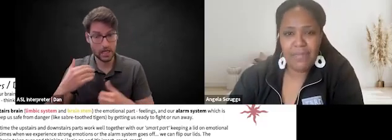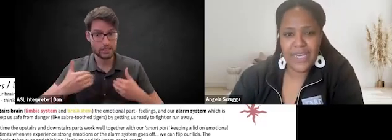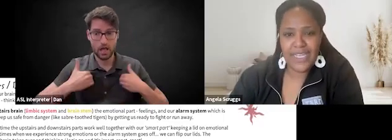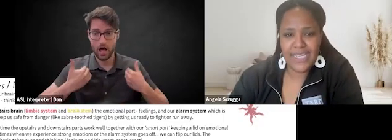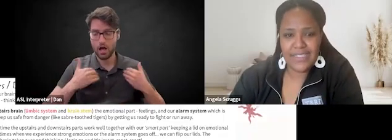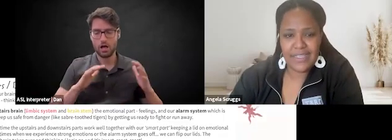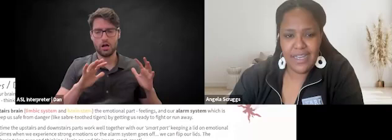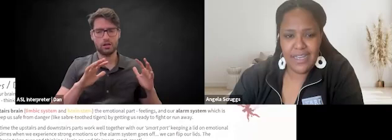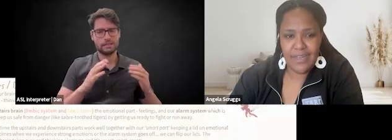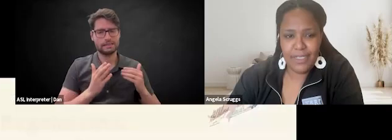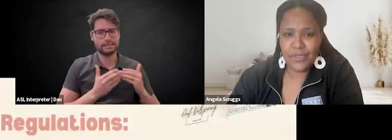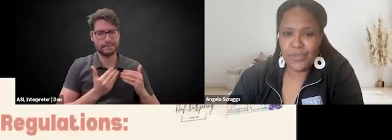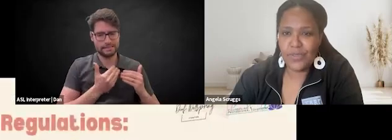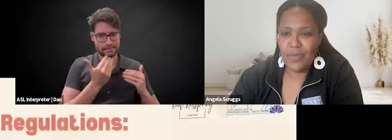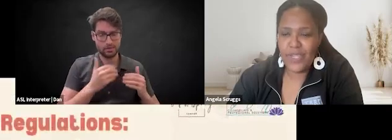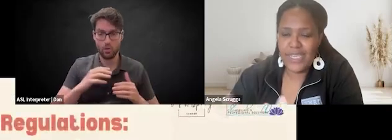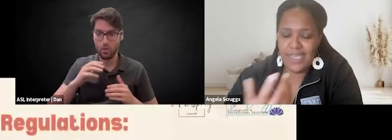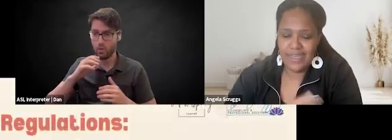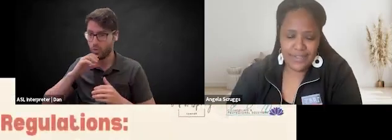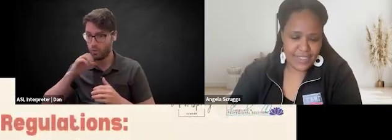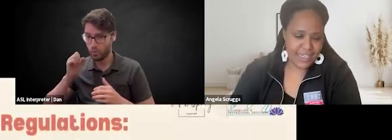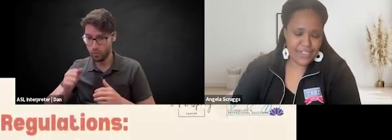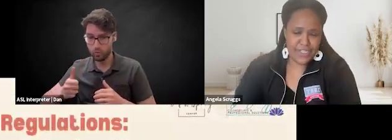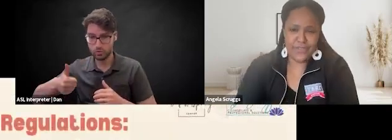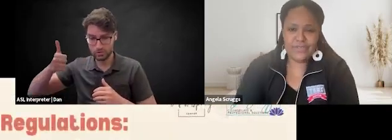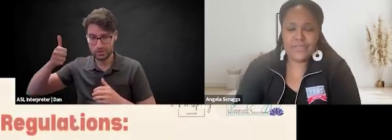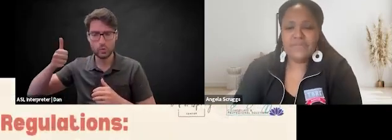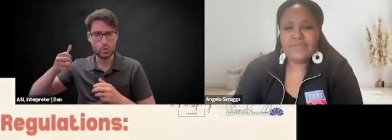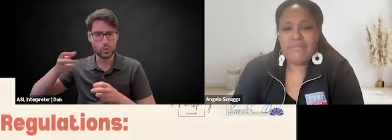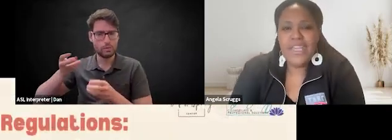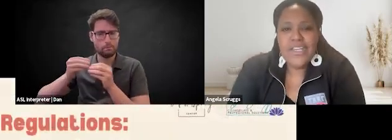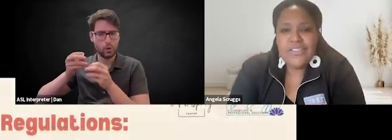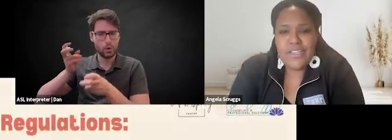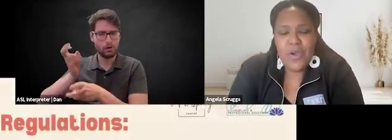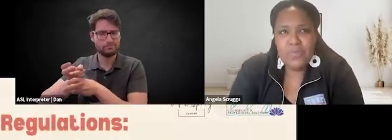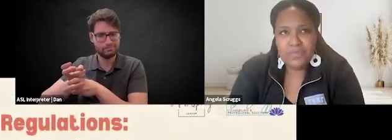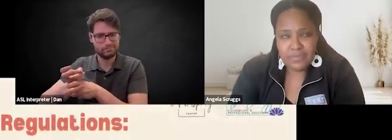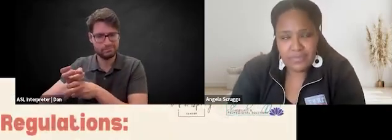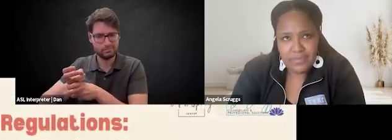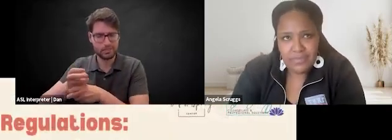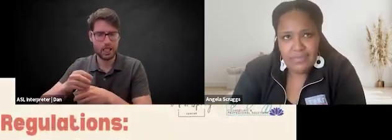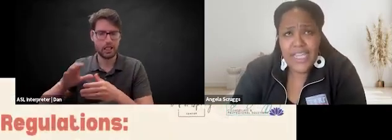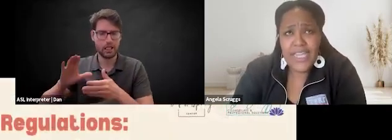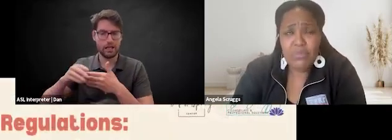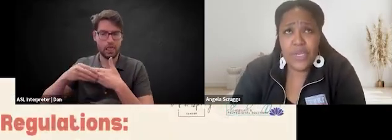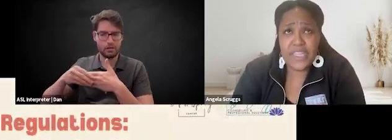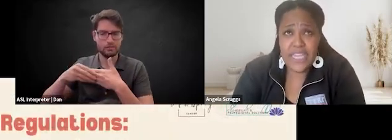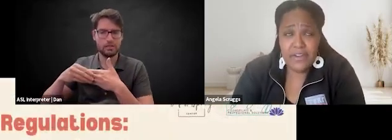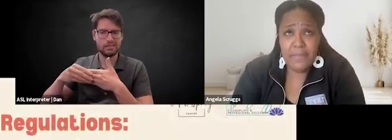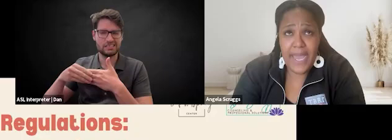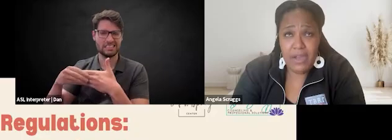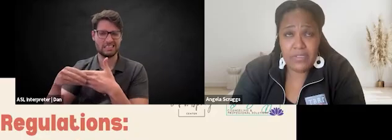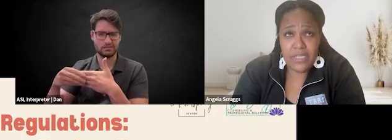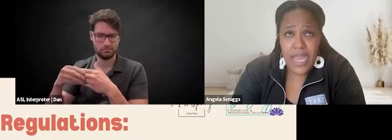But it is, um... a tool that we can-- can use. So again, when we're thinking about